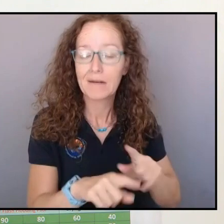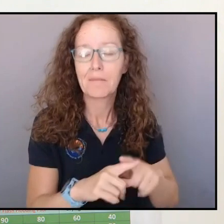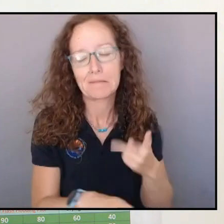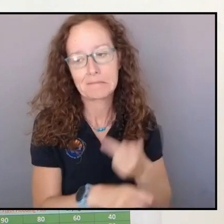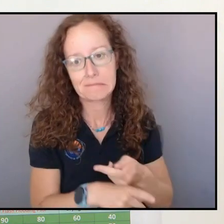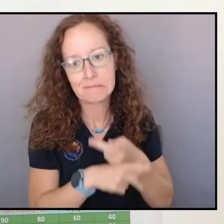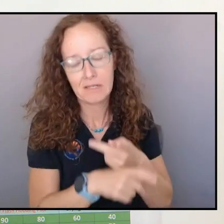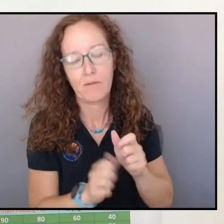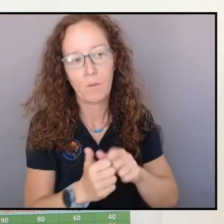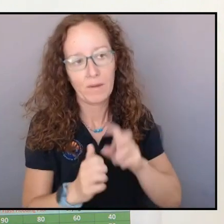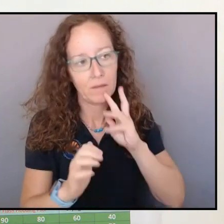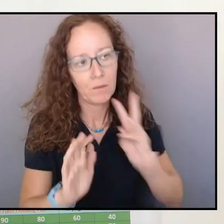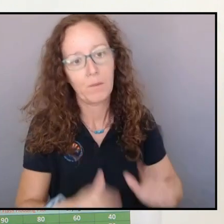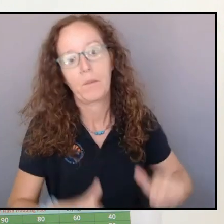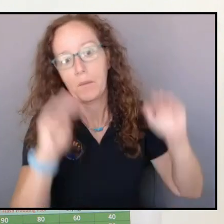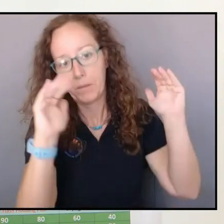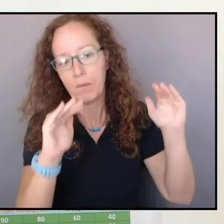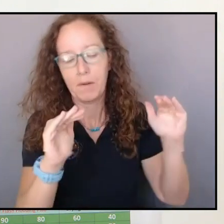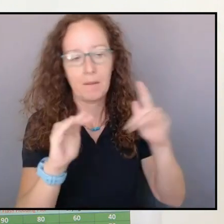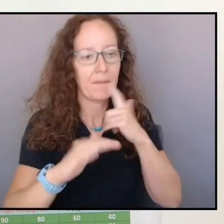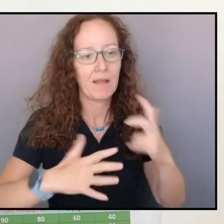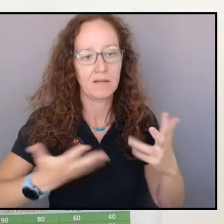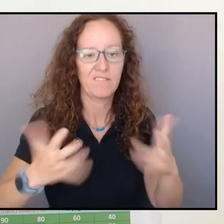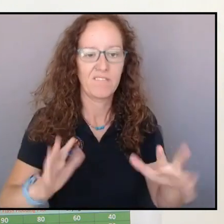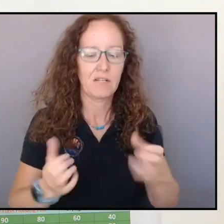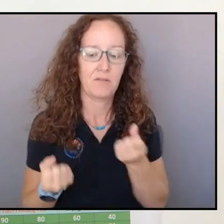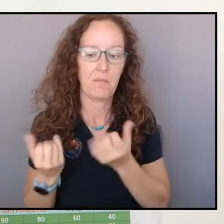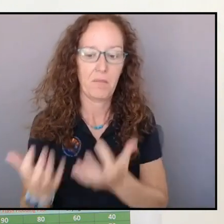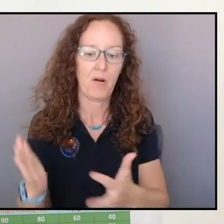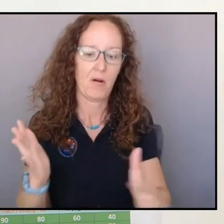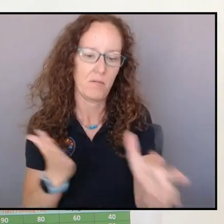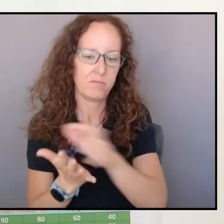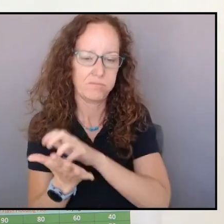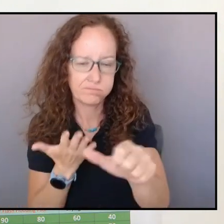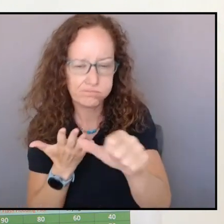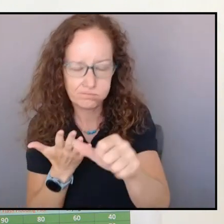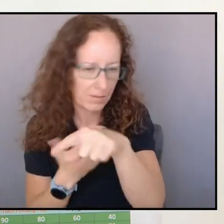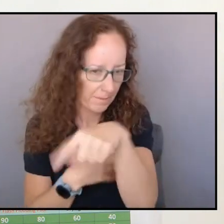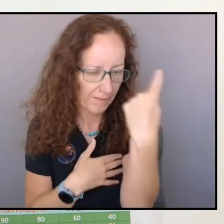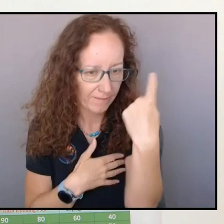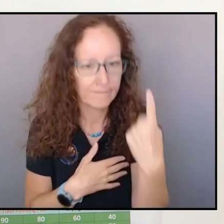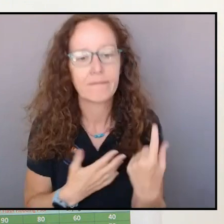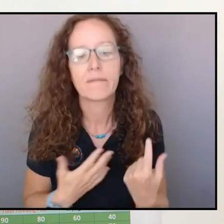these burn scars. Next slide. So this is a month monthly outlook